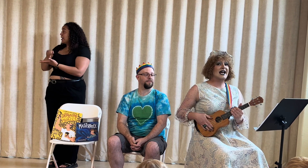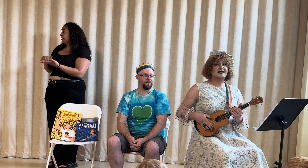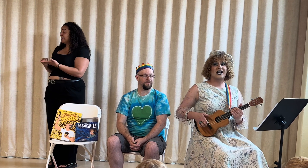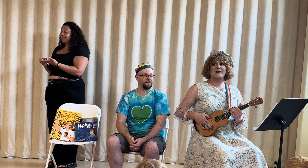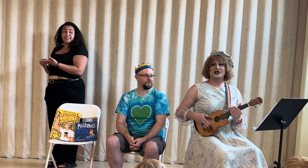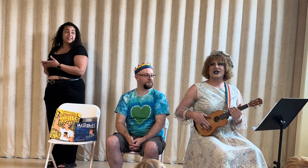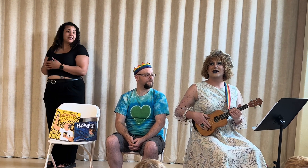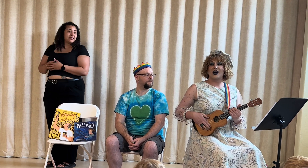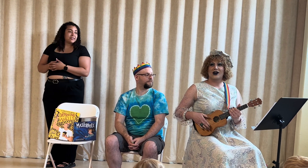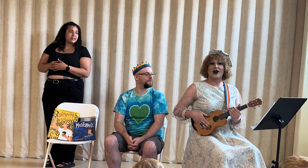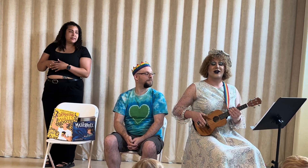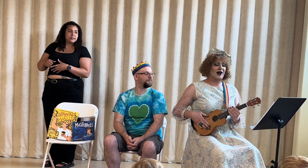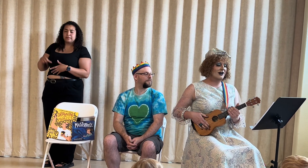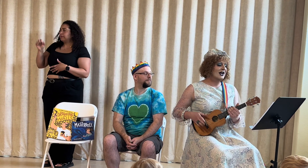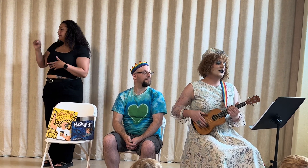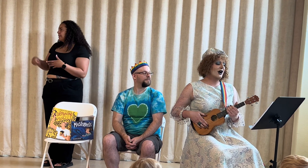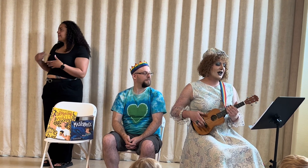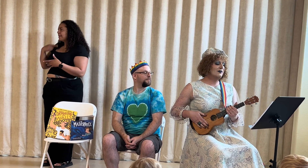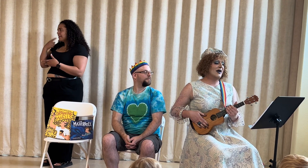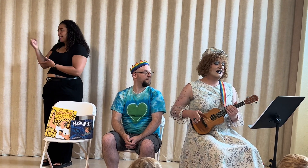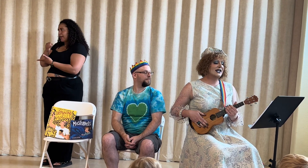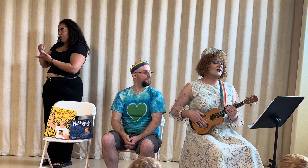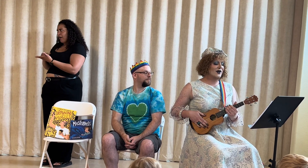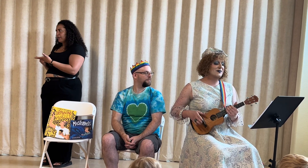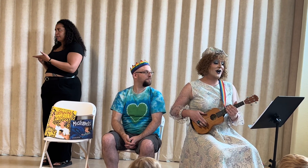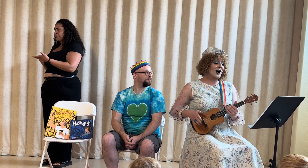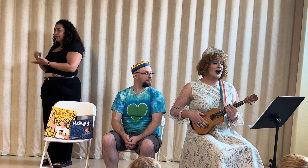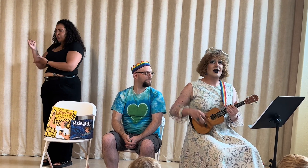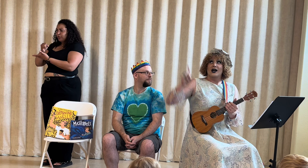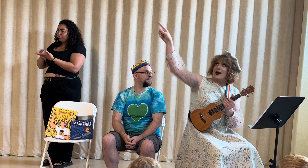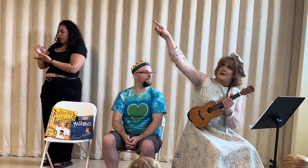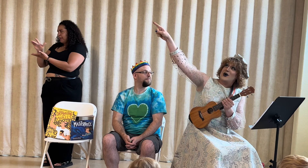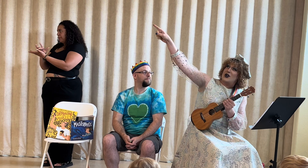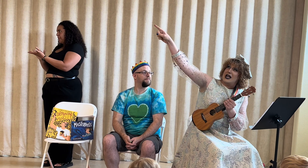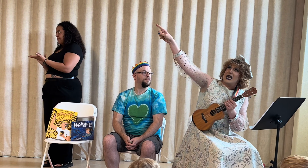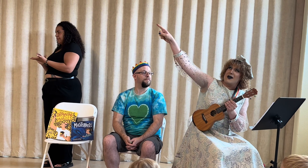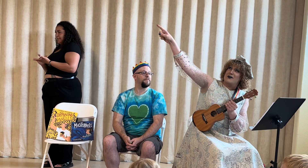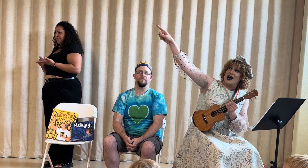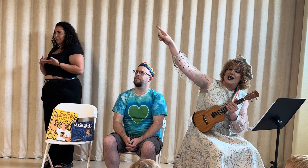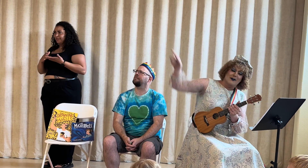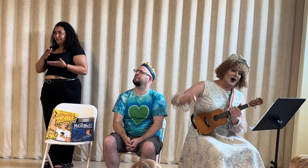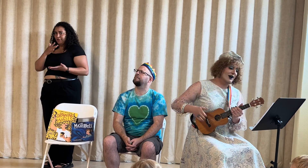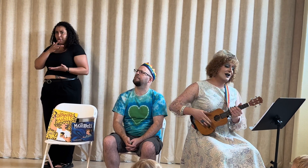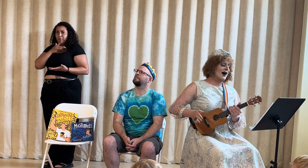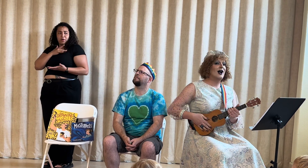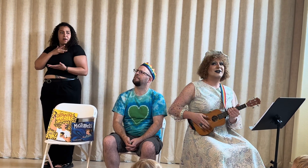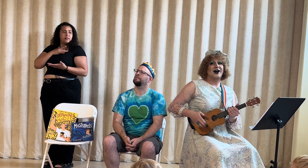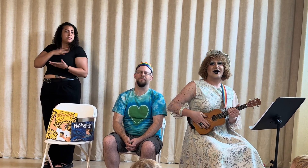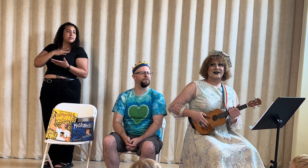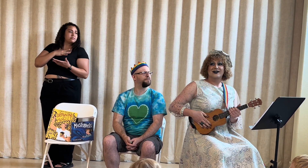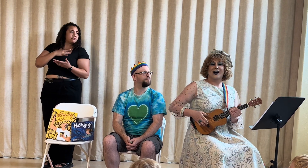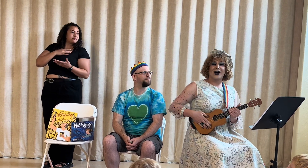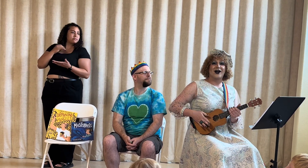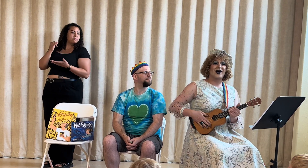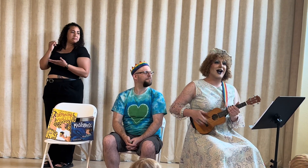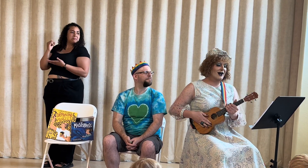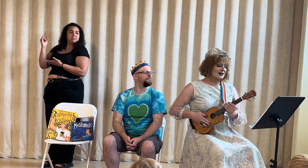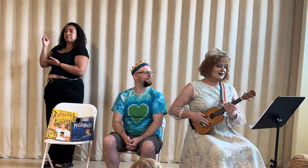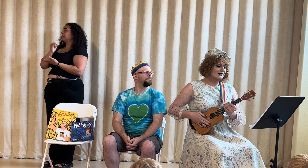Yes! I mentioned Art, art, art! Drawing, painting, from your heart Napoleon Bonaparte Art. Art, ar ar ar: ART! 🥁